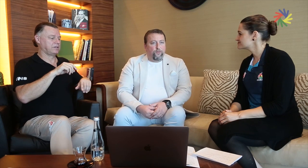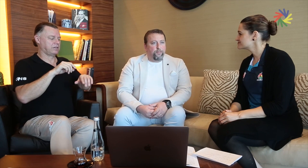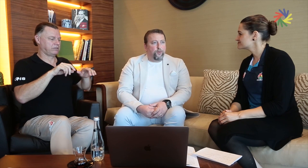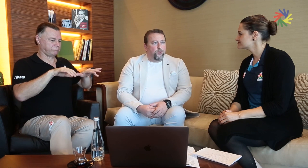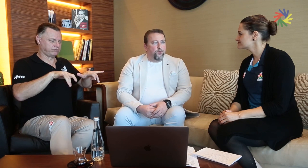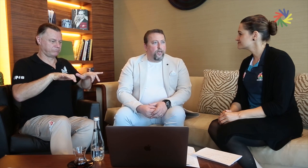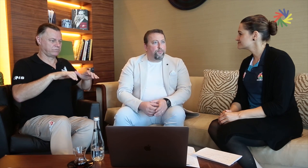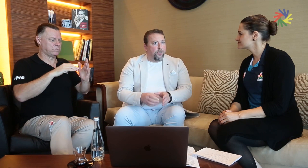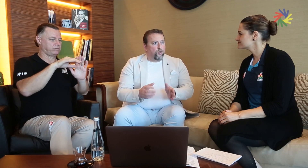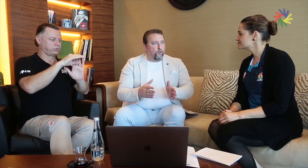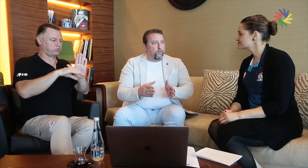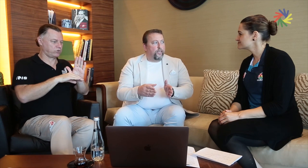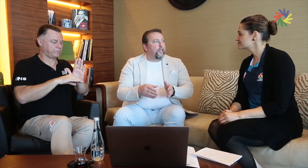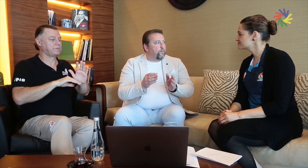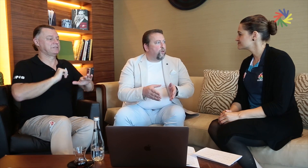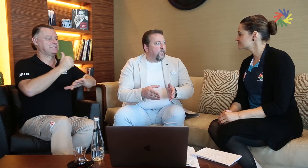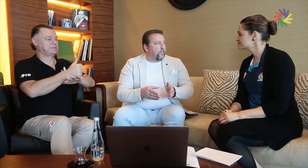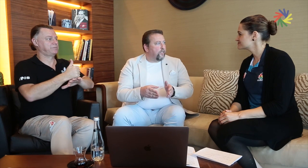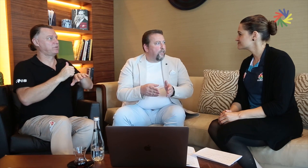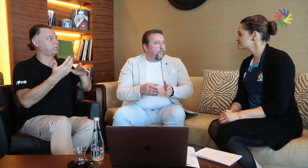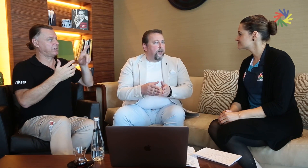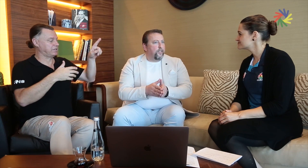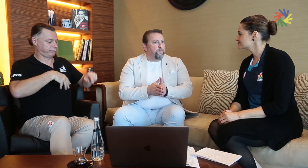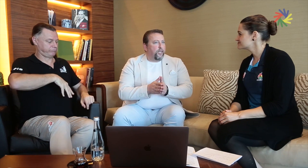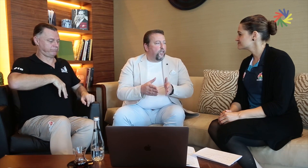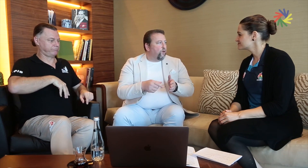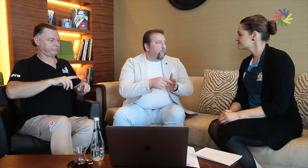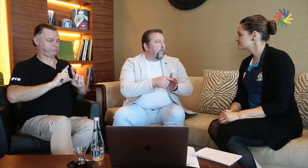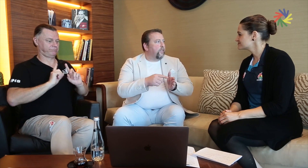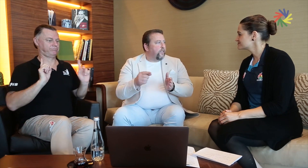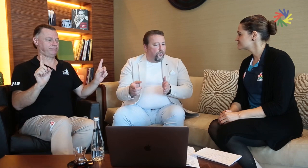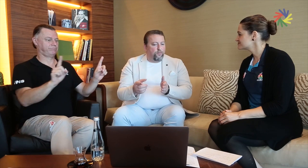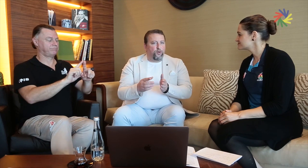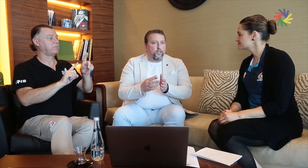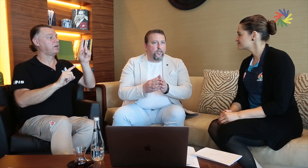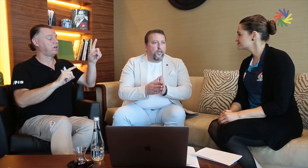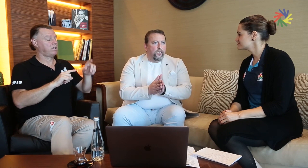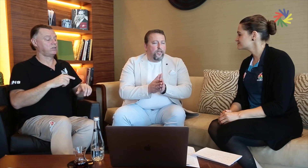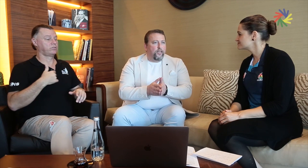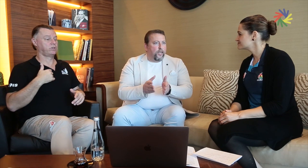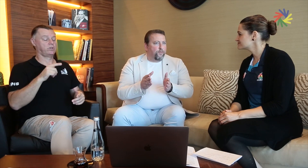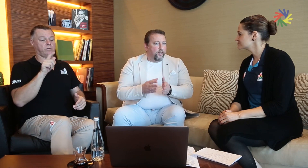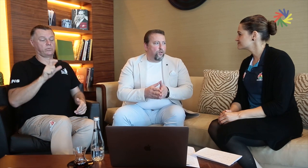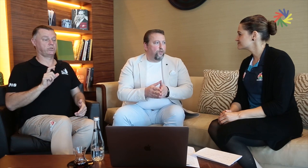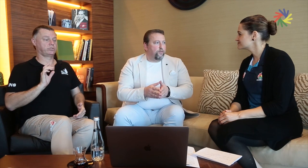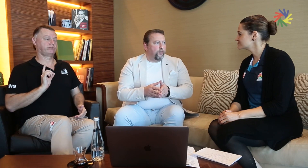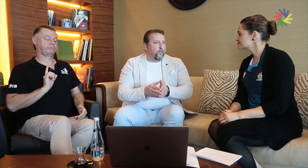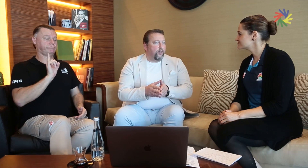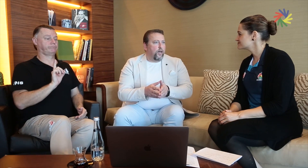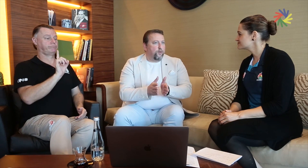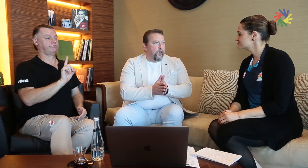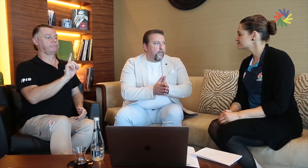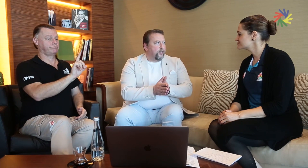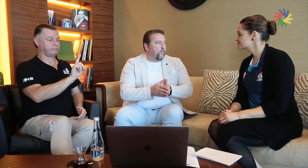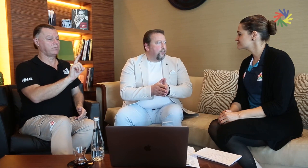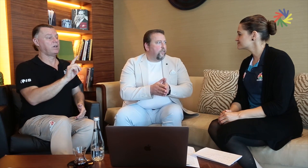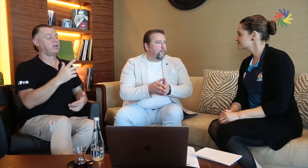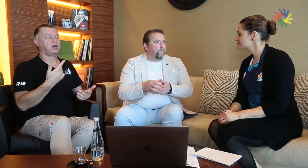but here it is only 45 minutes at